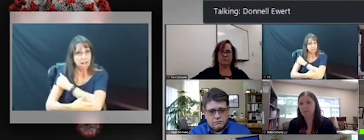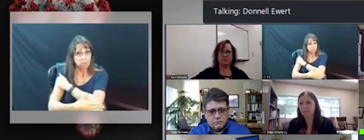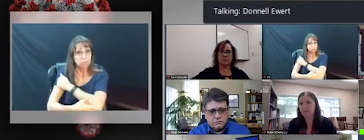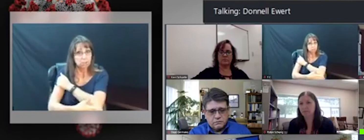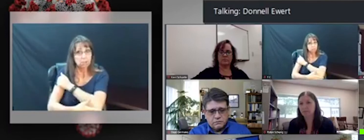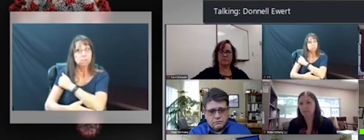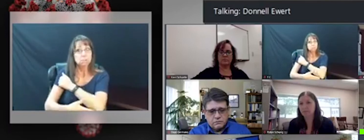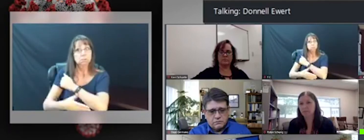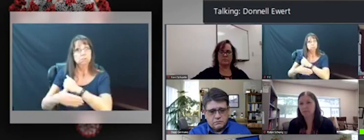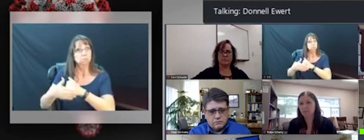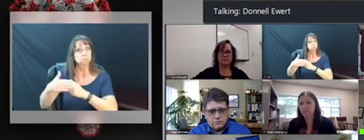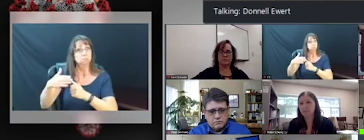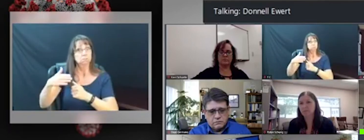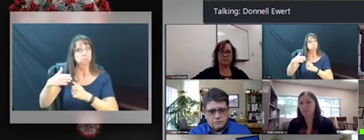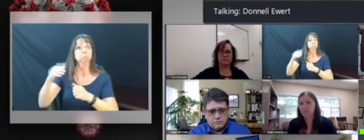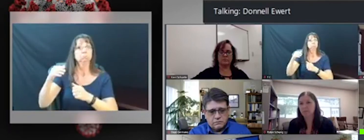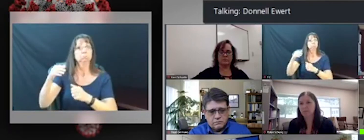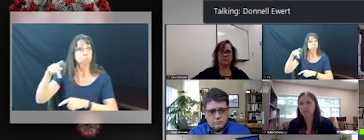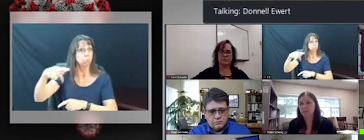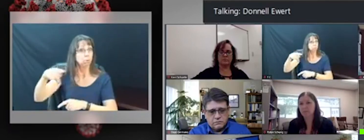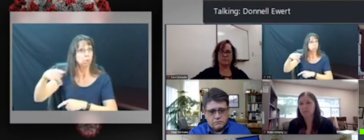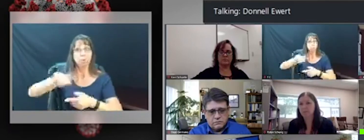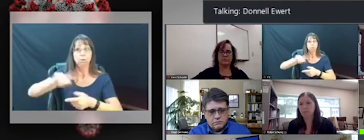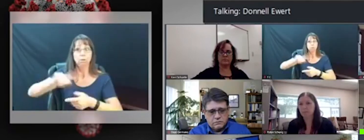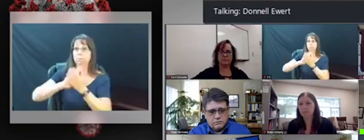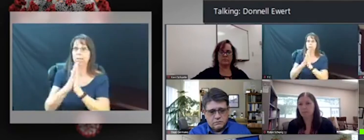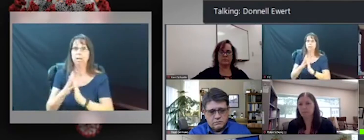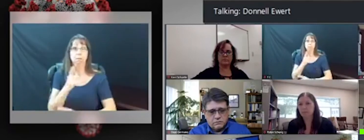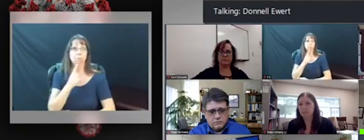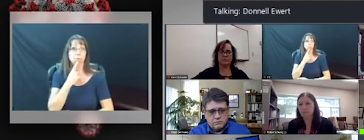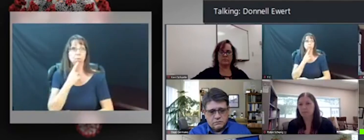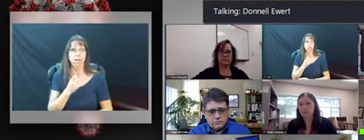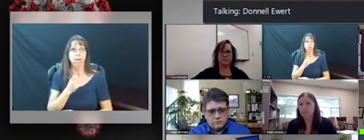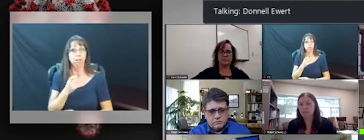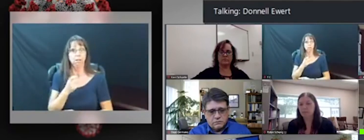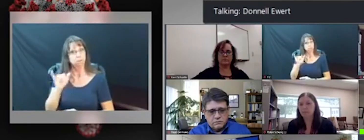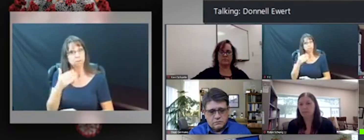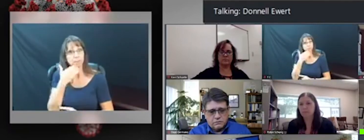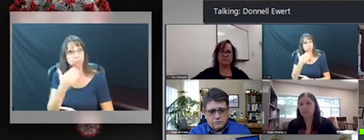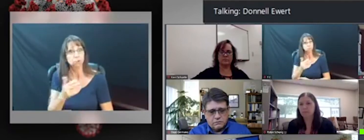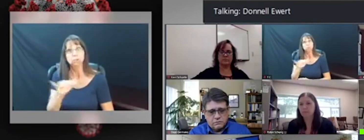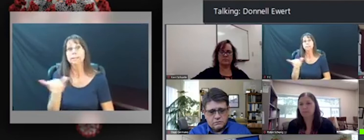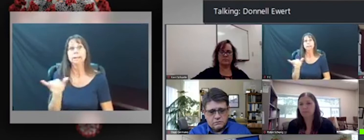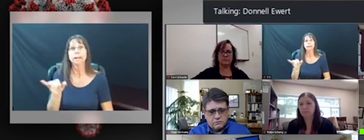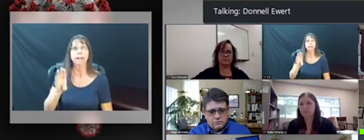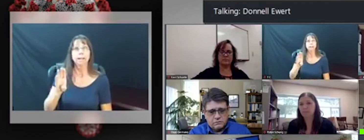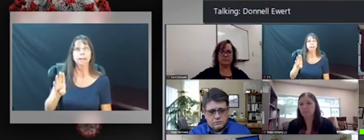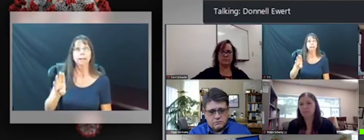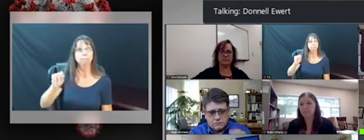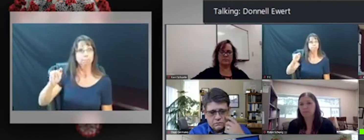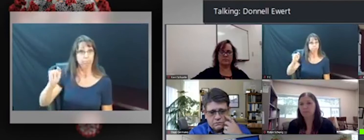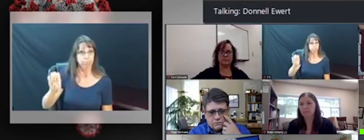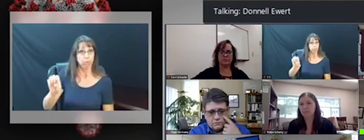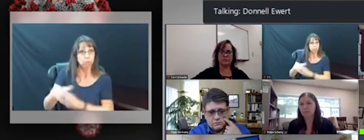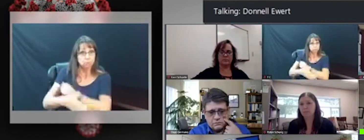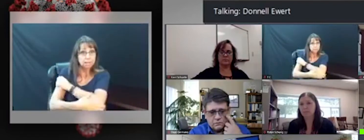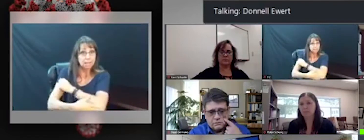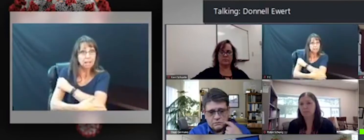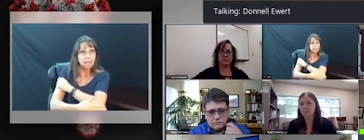Butte County yesterday. So, I'm confident that we are going to be able to control these situations